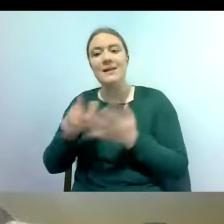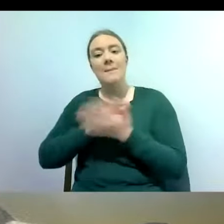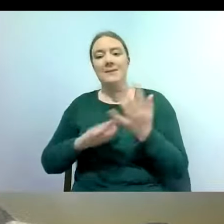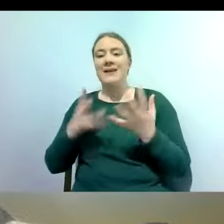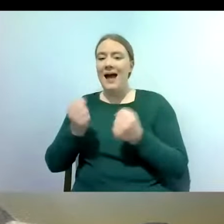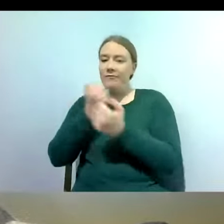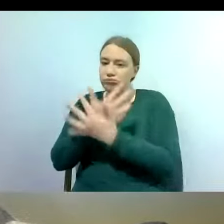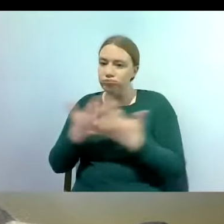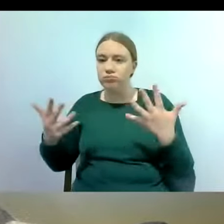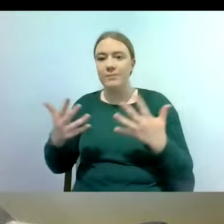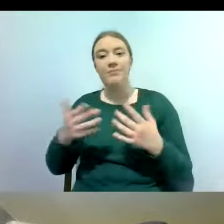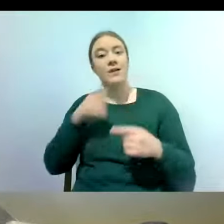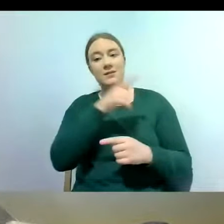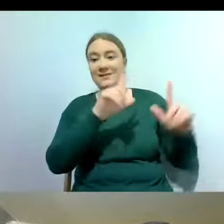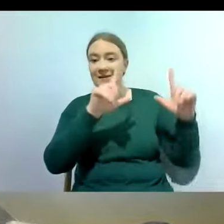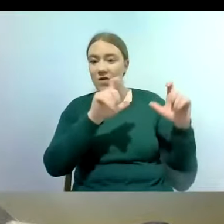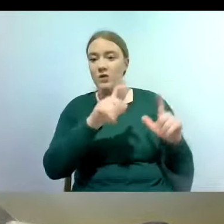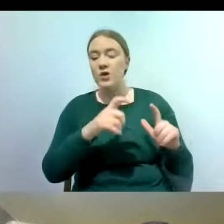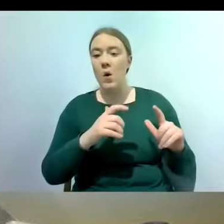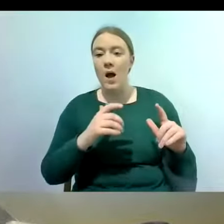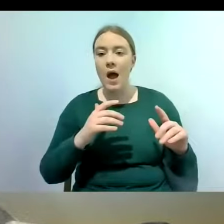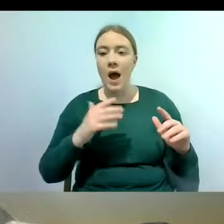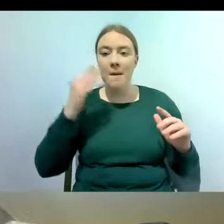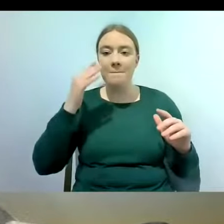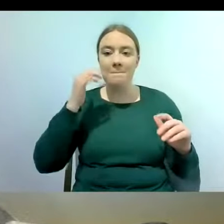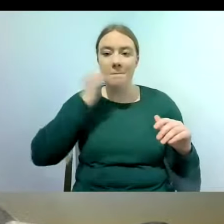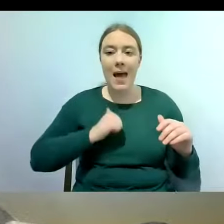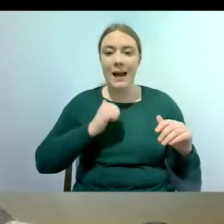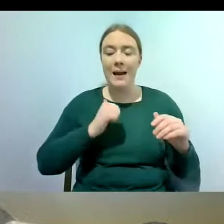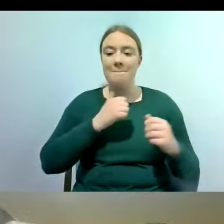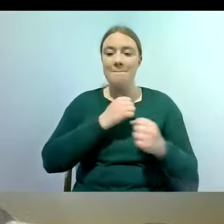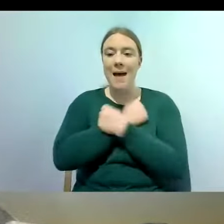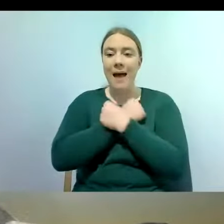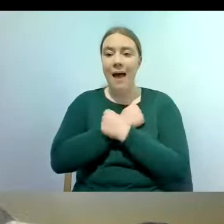of a black bear feeding on pink salmon in alaska is something you might have